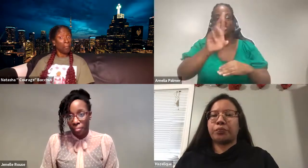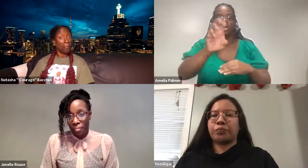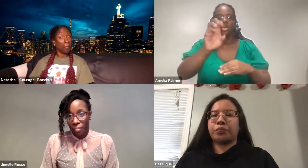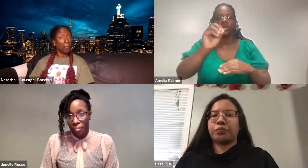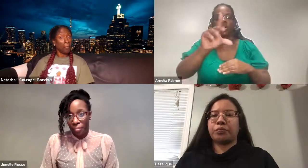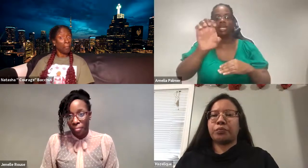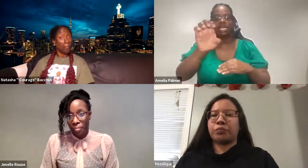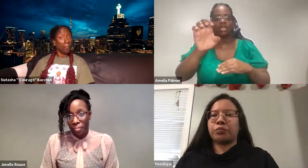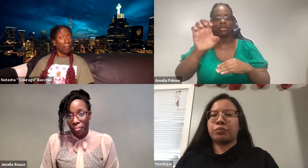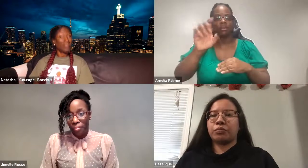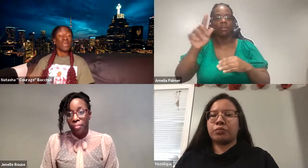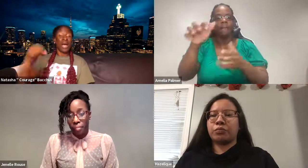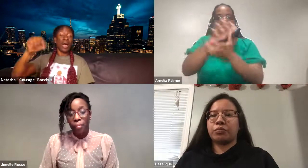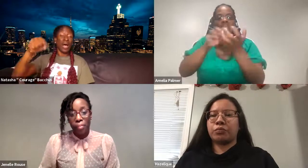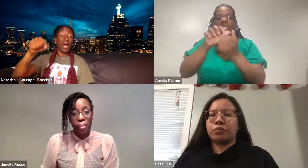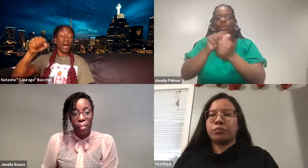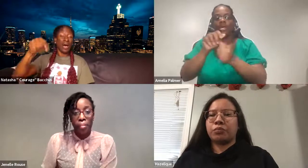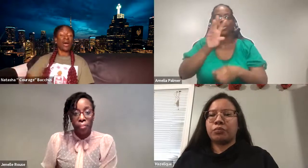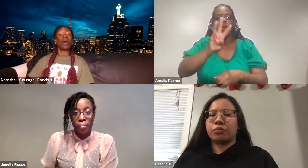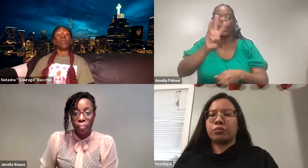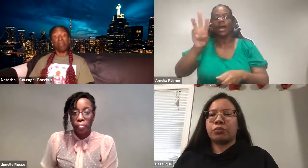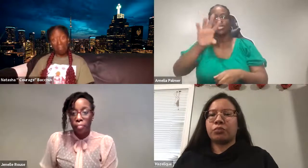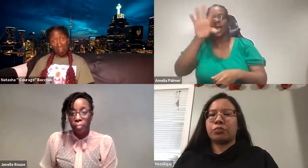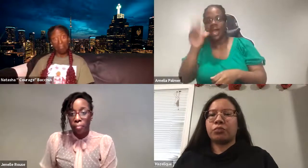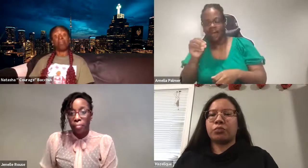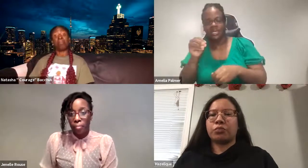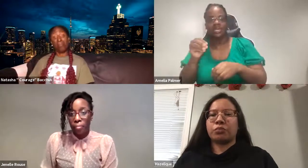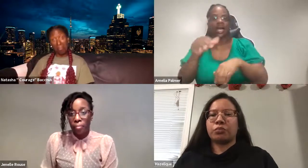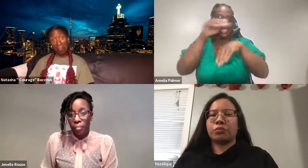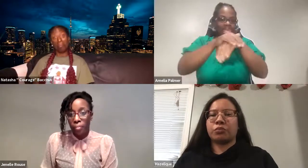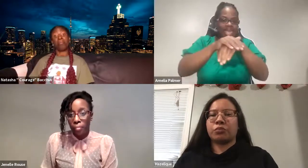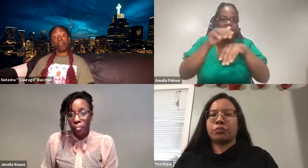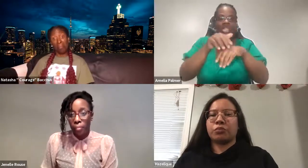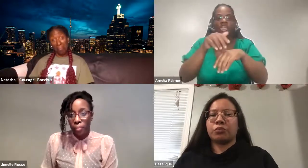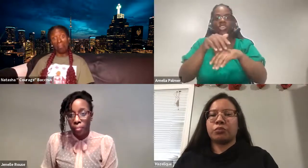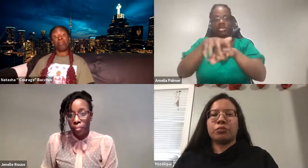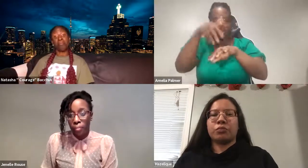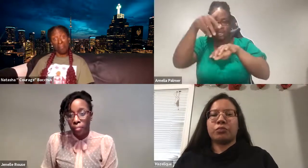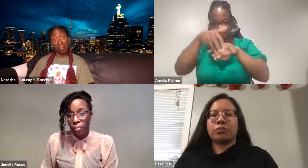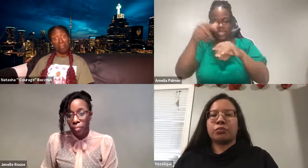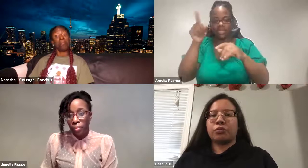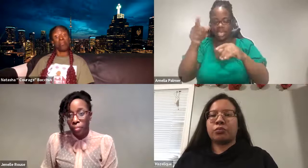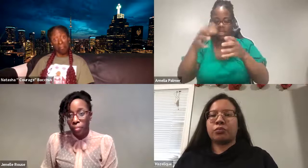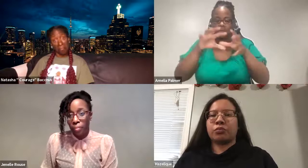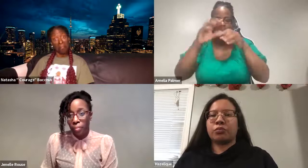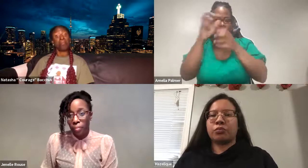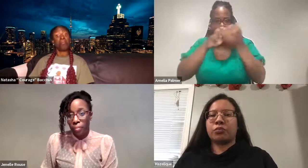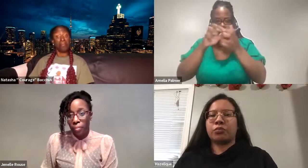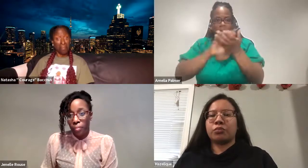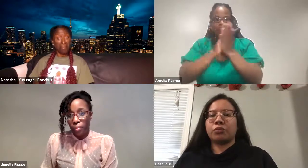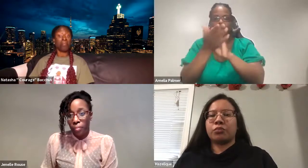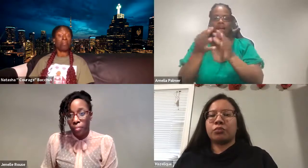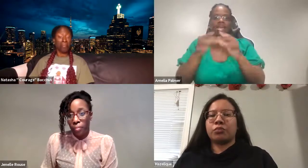it is jamaican creole which is like west african languages and a language mixed with the english